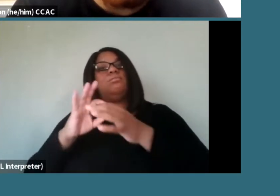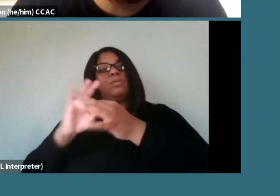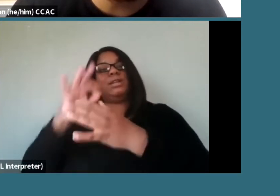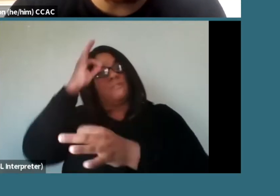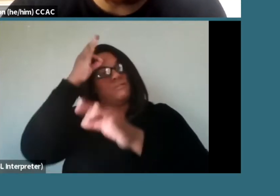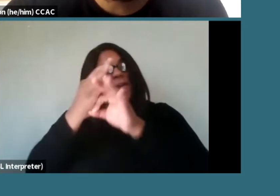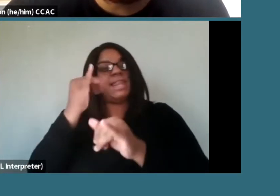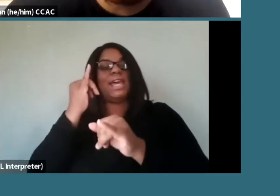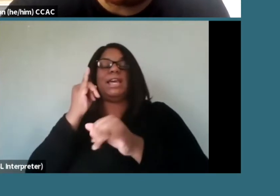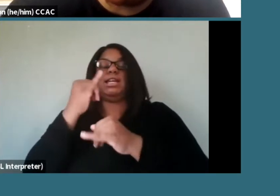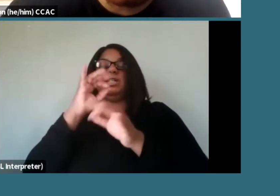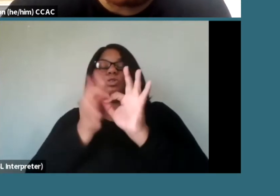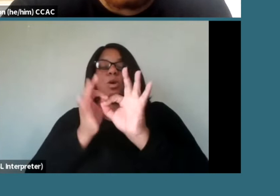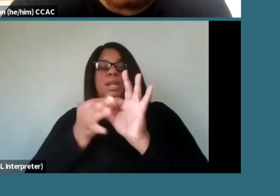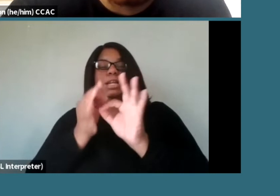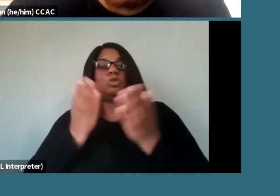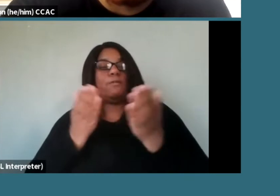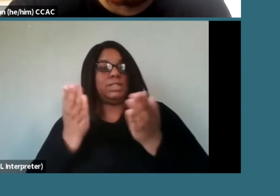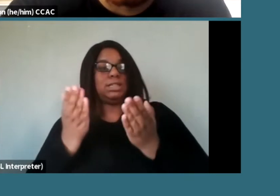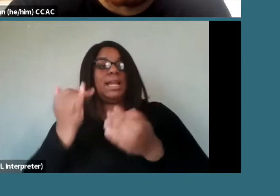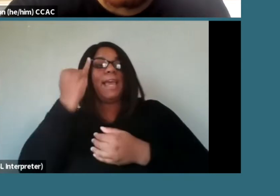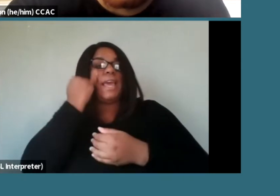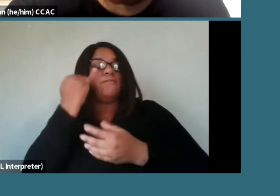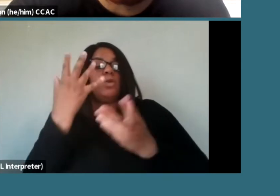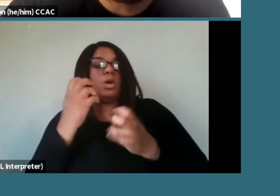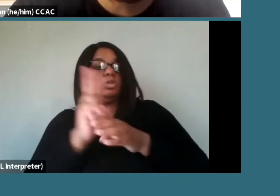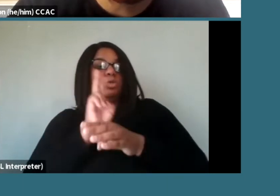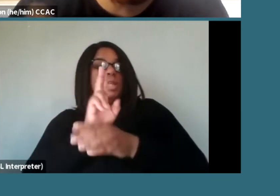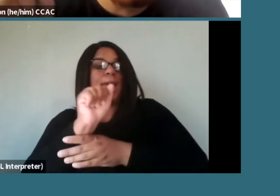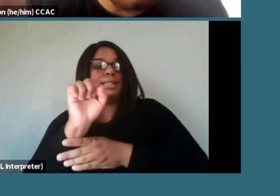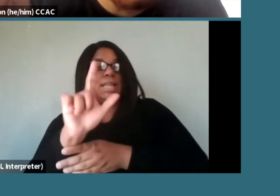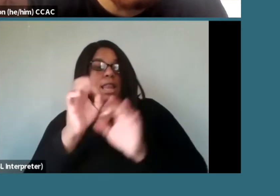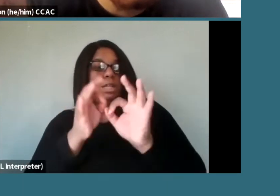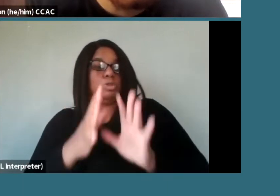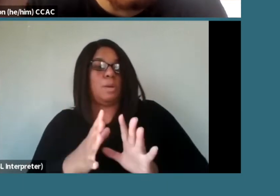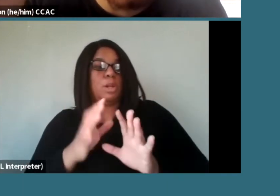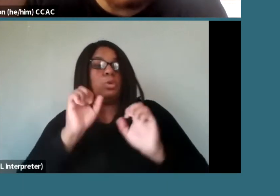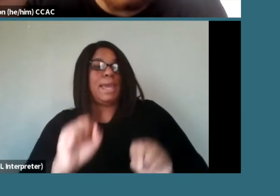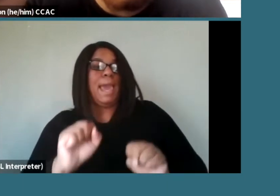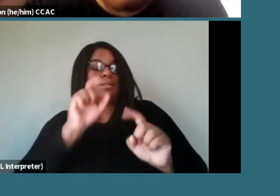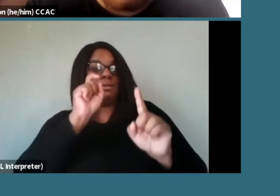If you'd like to use the ASL interpreter, you can choose to pin their window